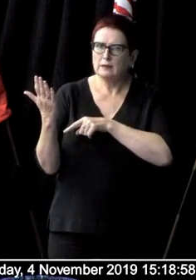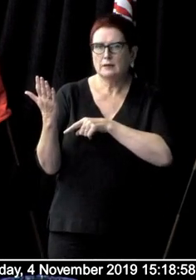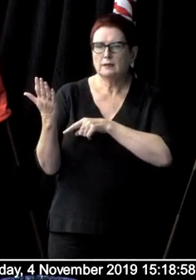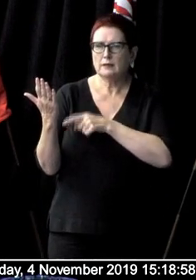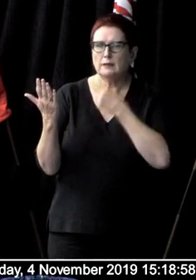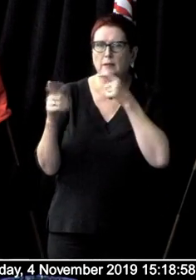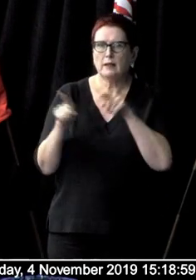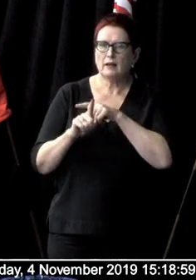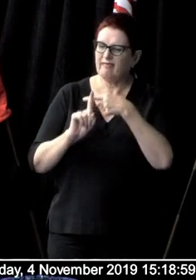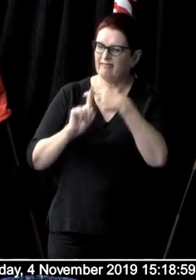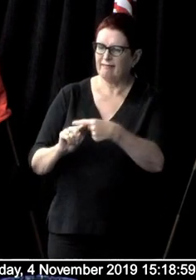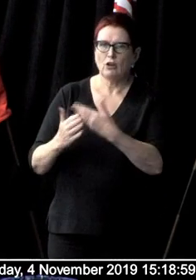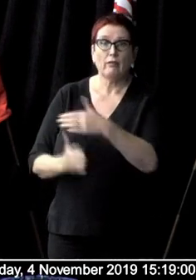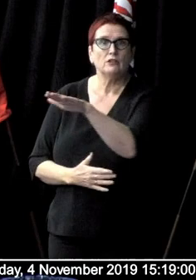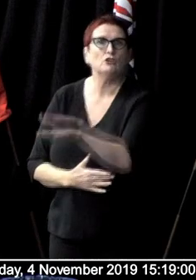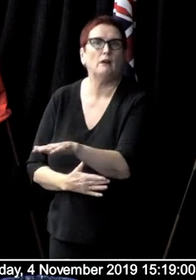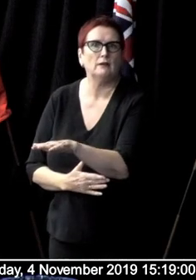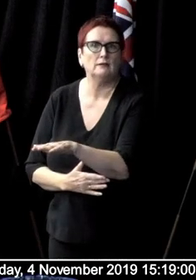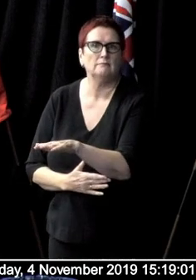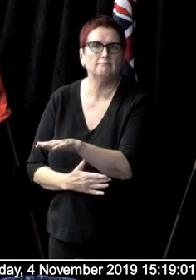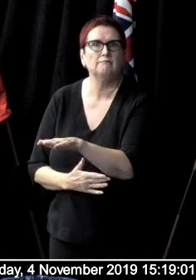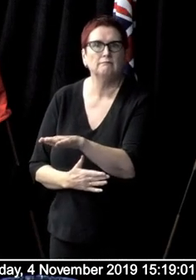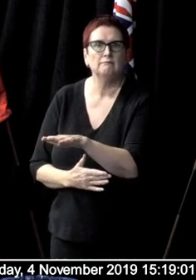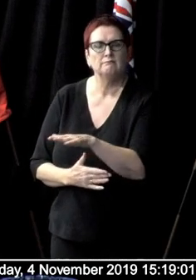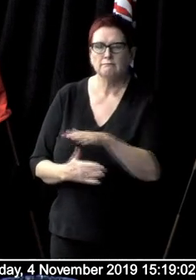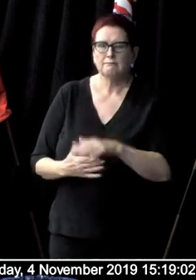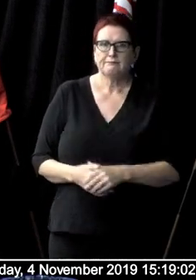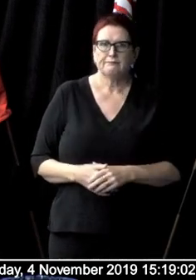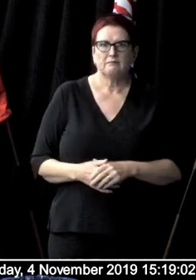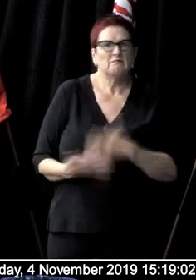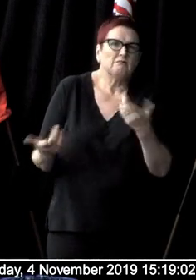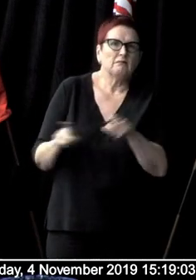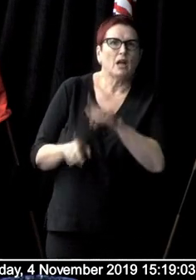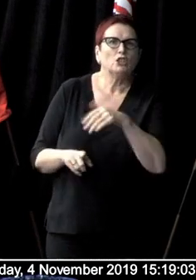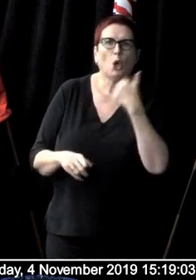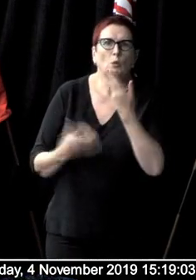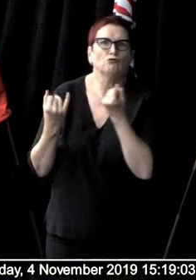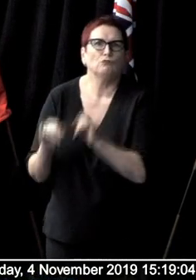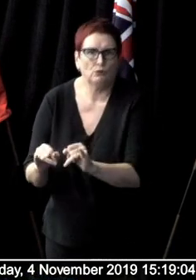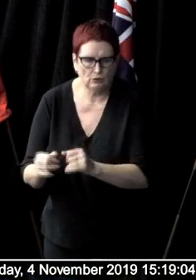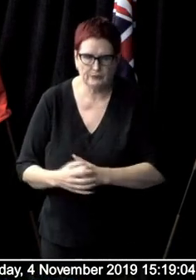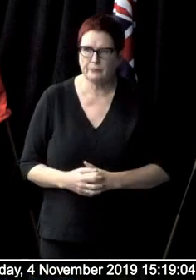child, in the parents’ view. Okay. Have you had examples of families going to police?